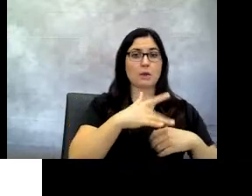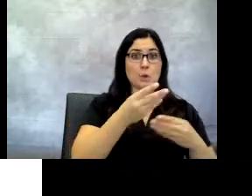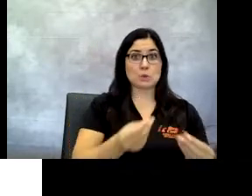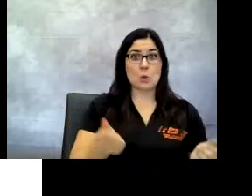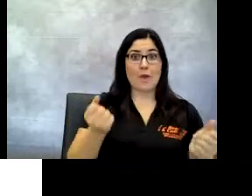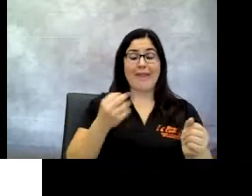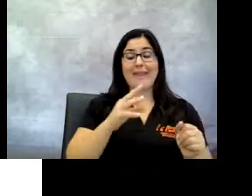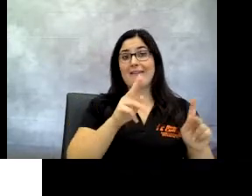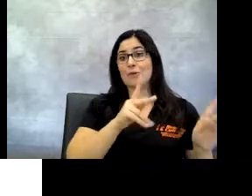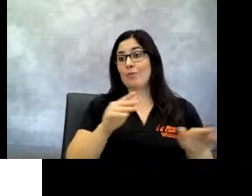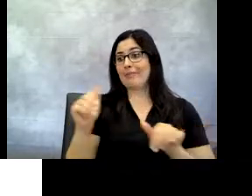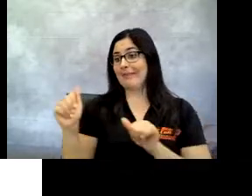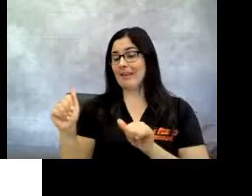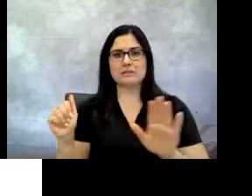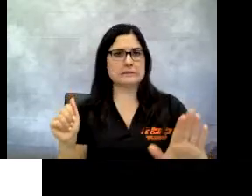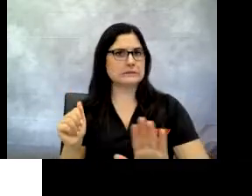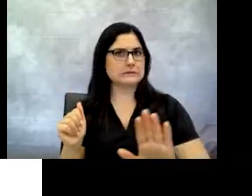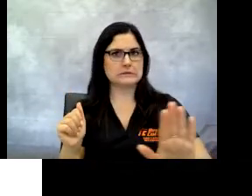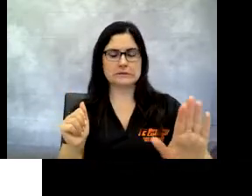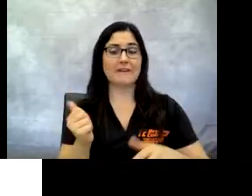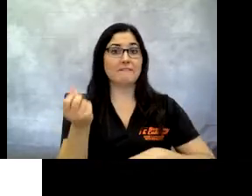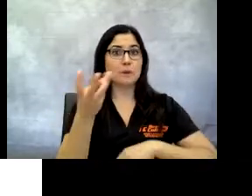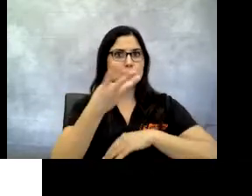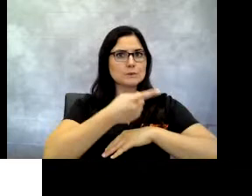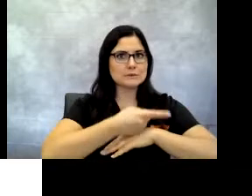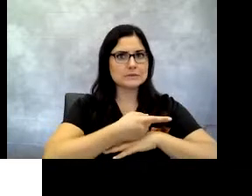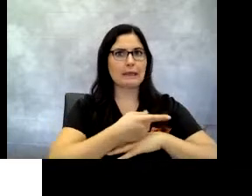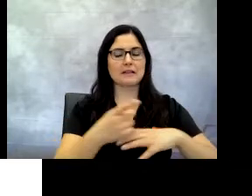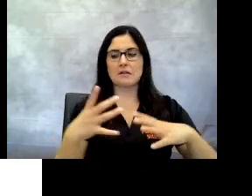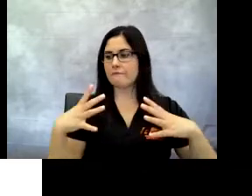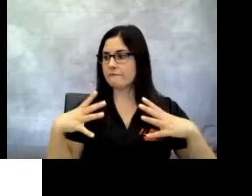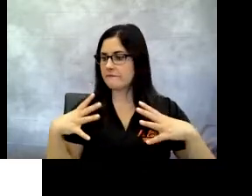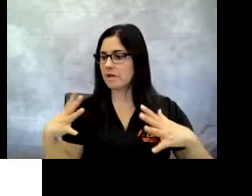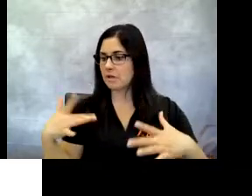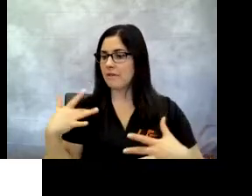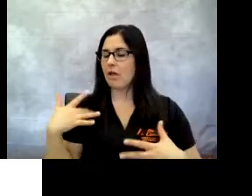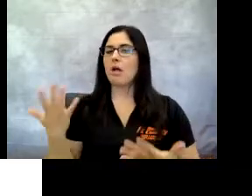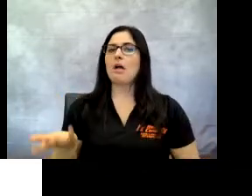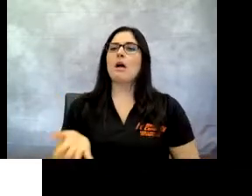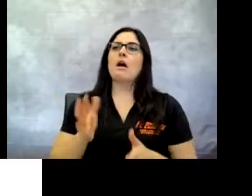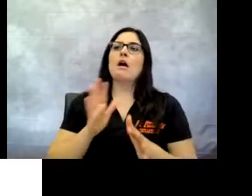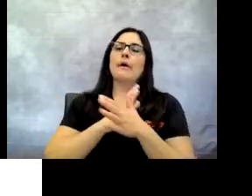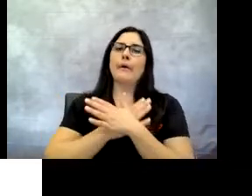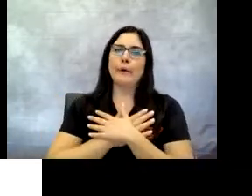Job or it takes. A few days vacation. Days in order to refresh. Themselves. Or they take an early retirement.